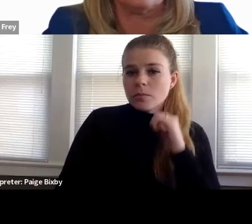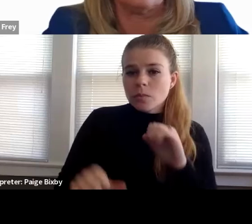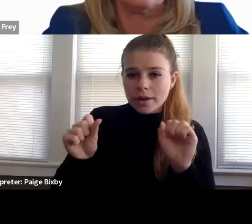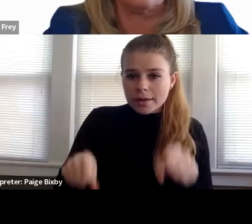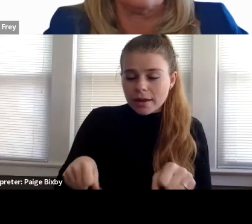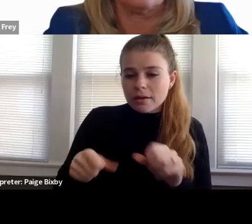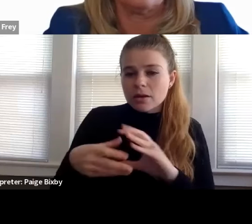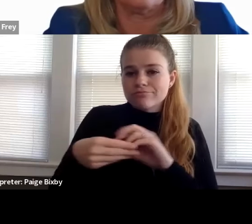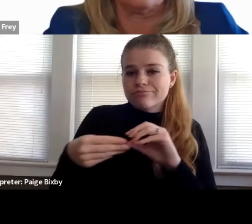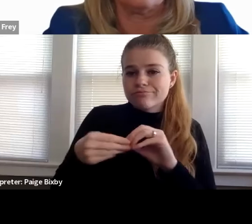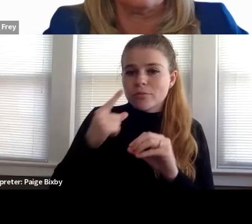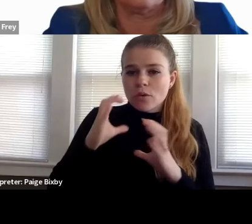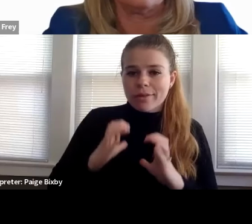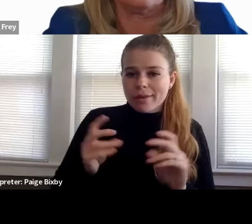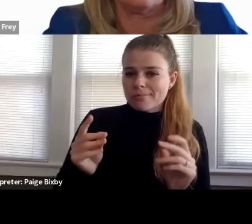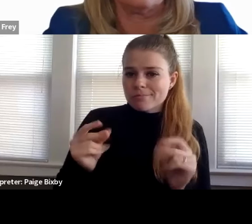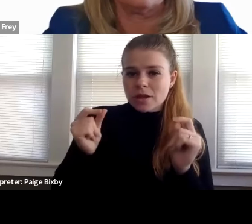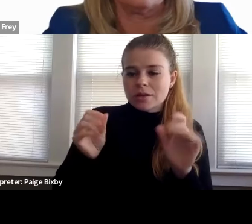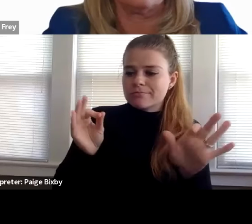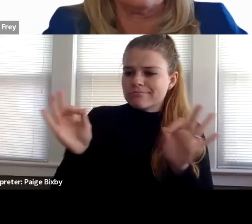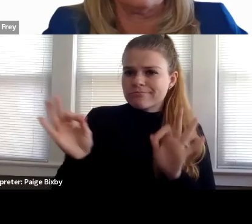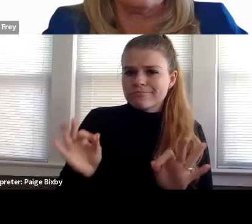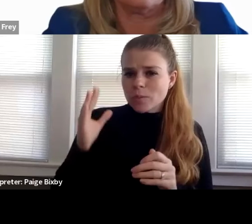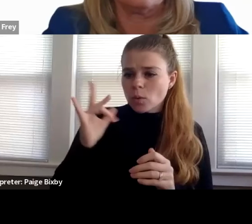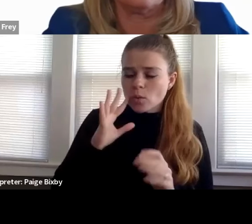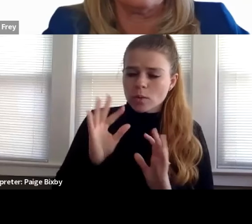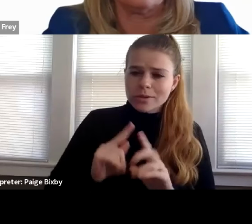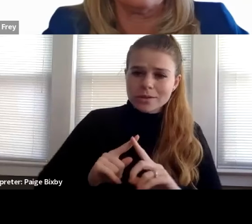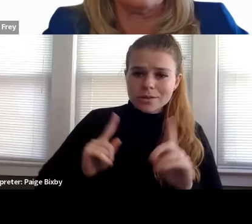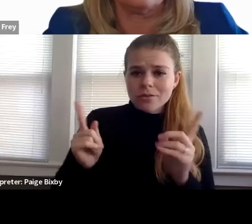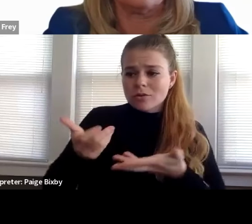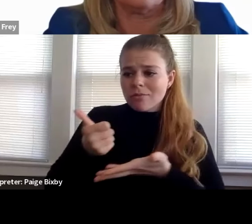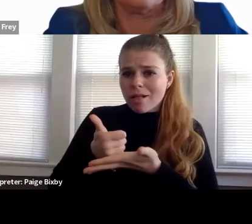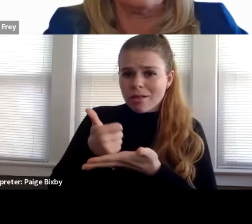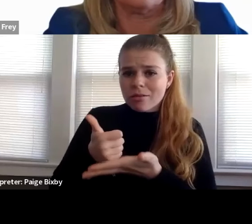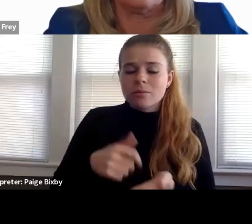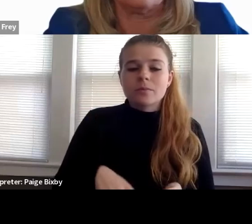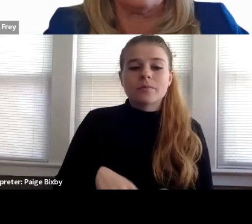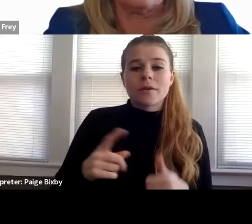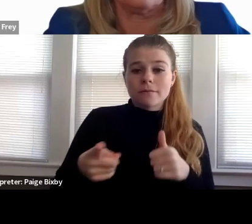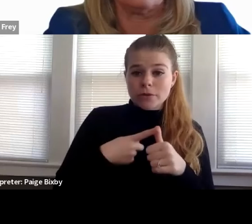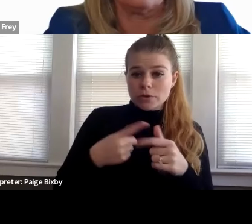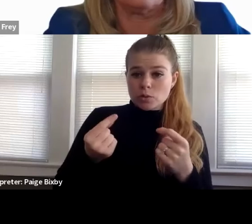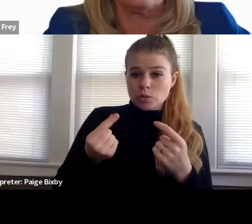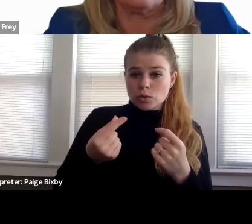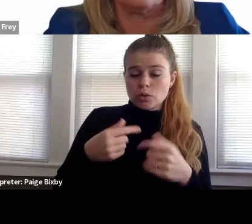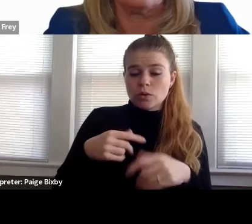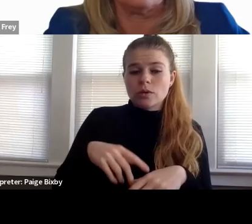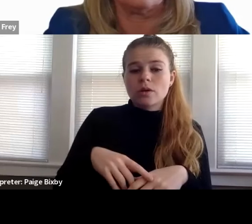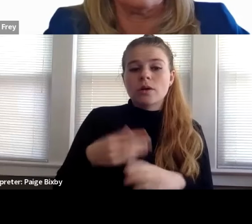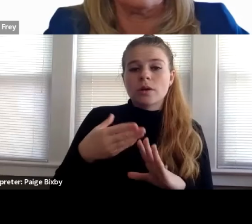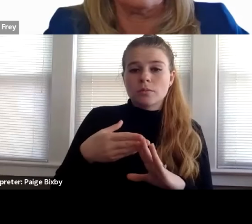Why, what's gonna be different? The very first thing we do at court before the removal appearance